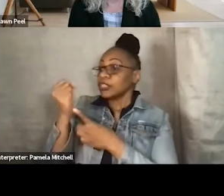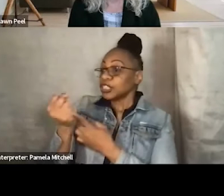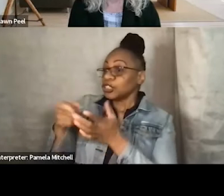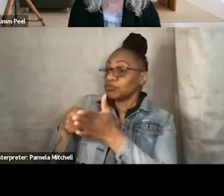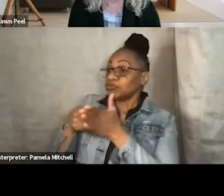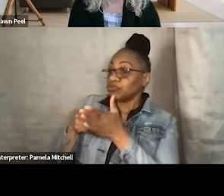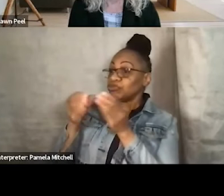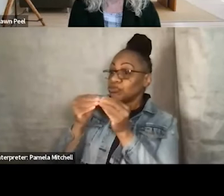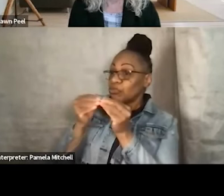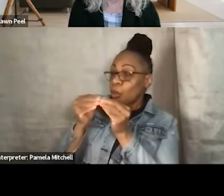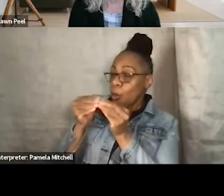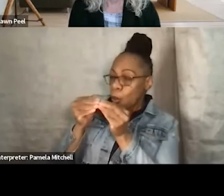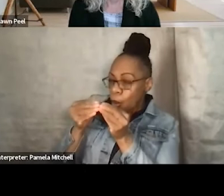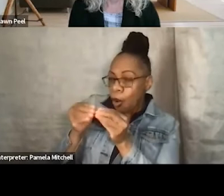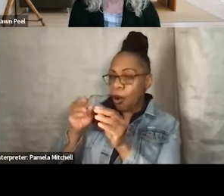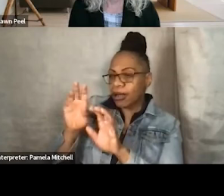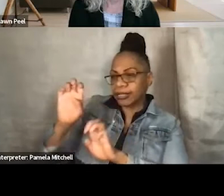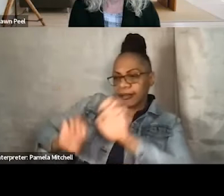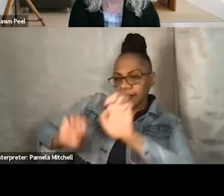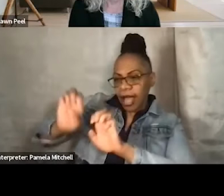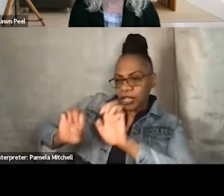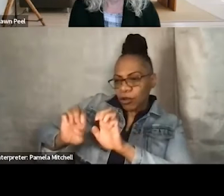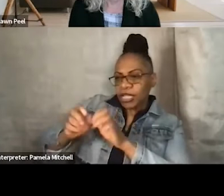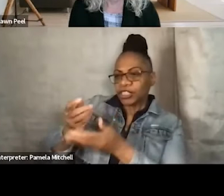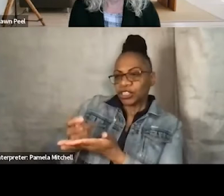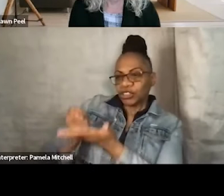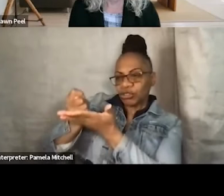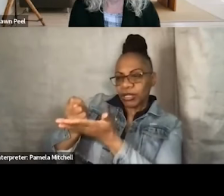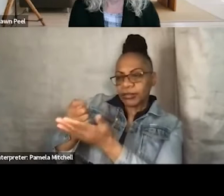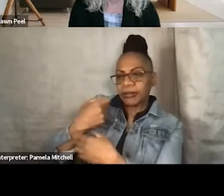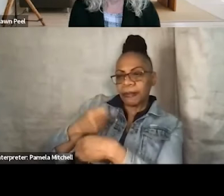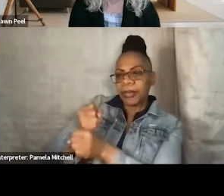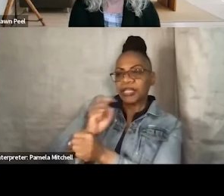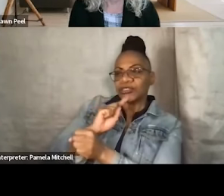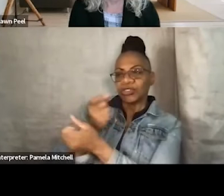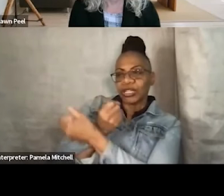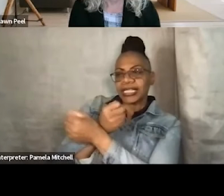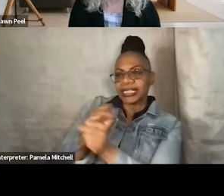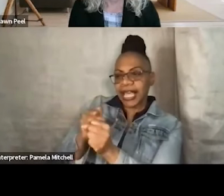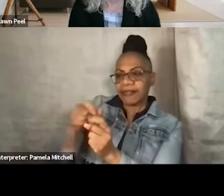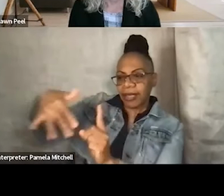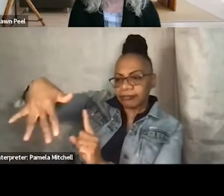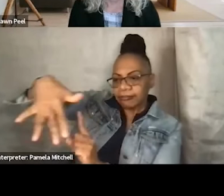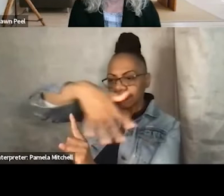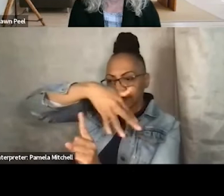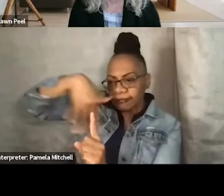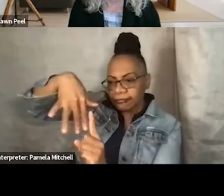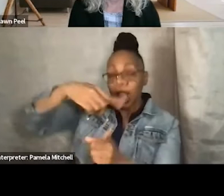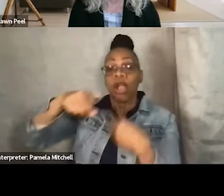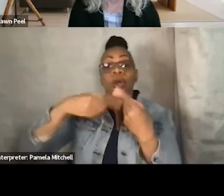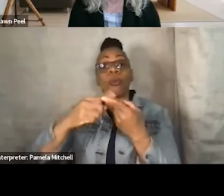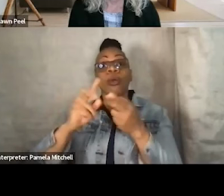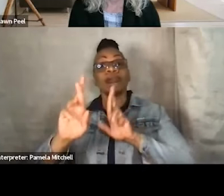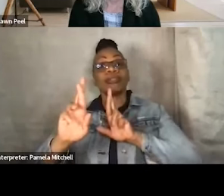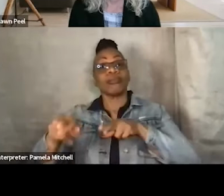and treatment to ensure someone's safety and the safety of those around them. When a responder determines an individual in crisis